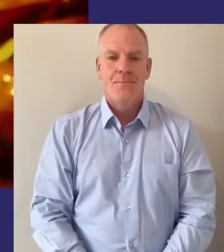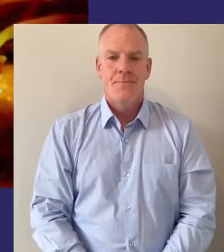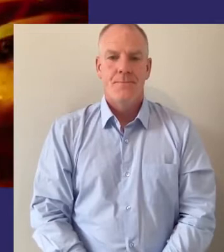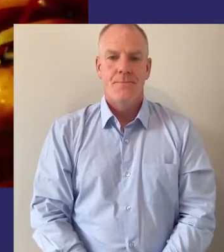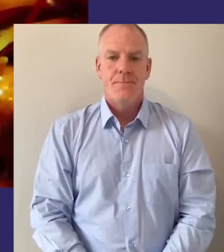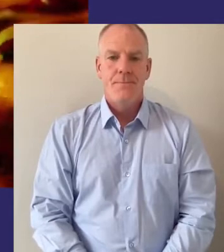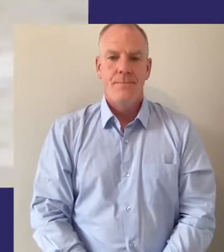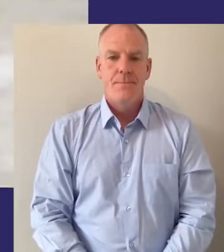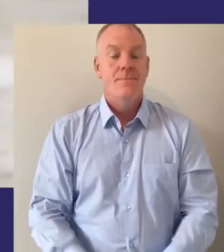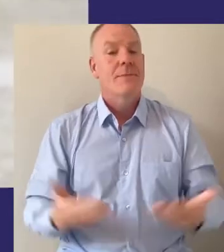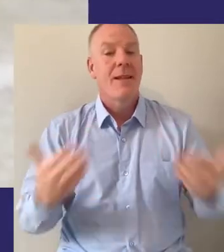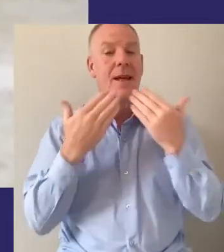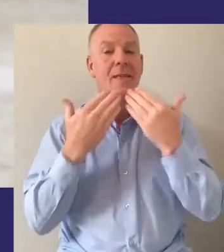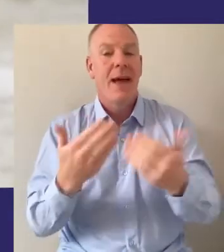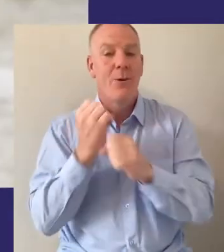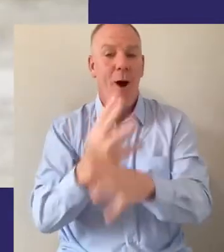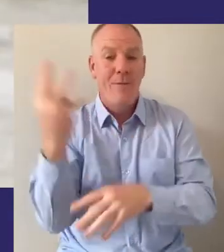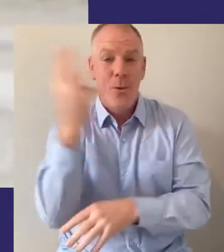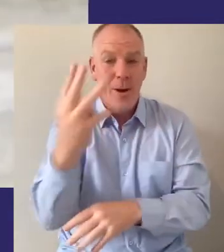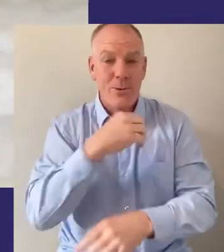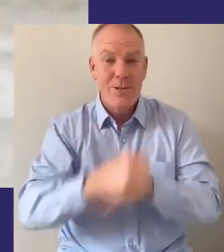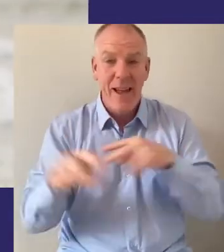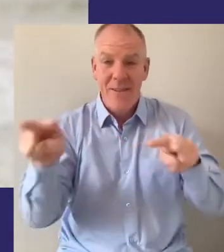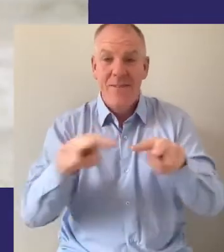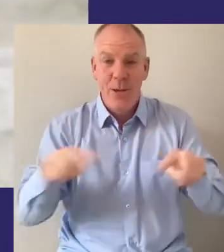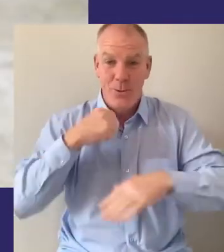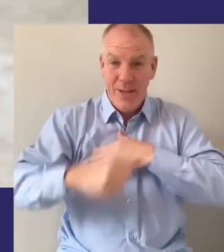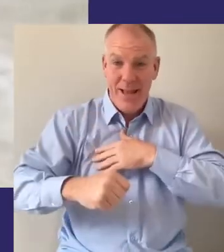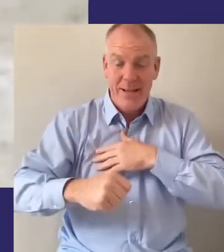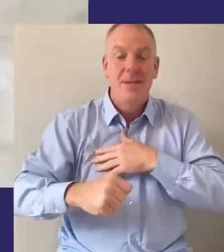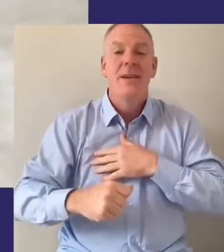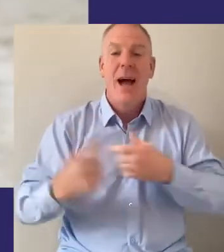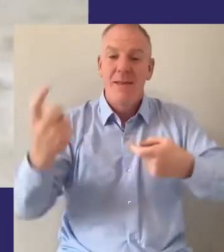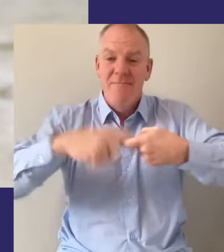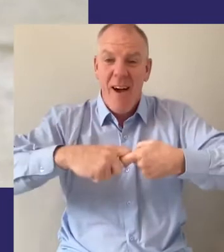Well, thank you very much for watching all our videos today and joining along. I really